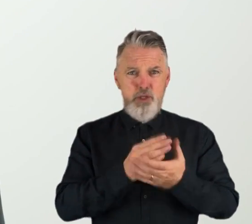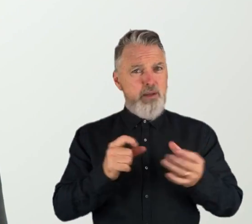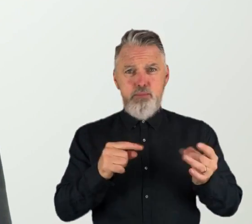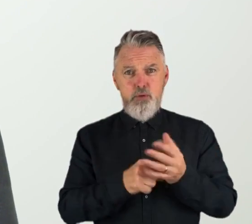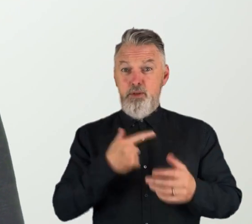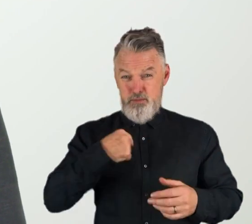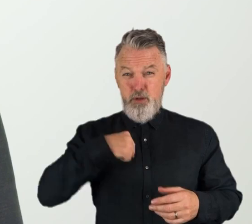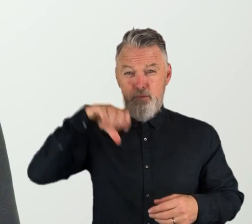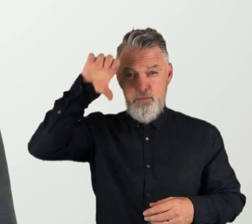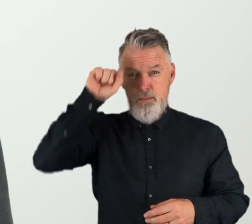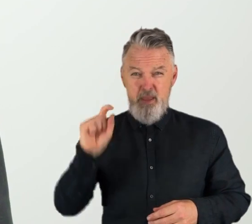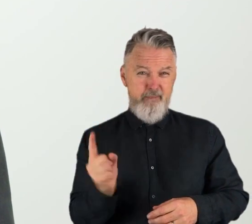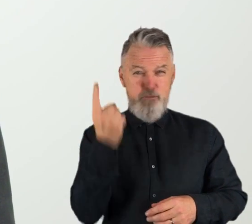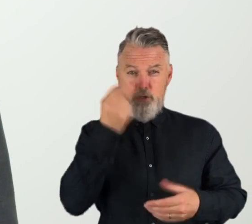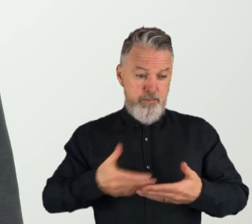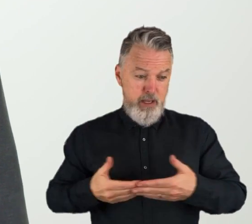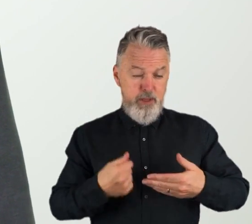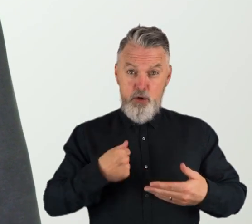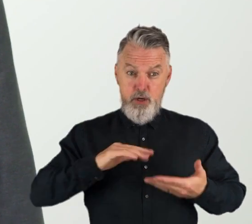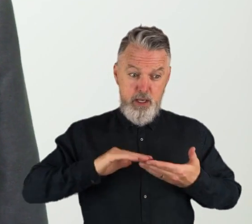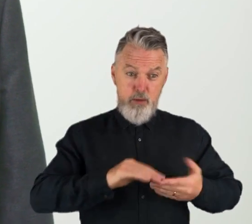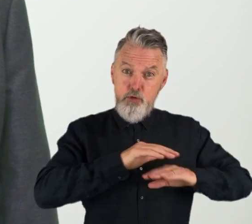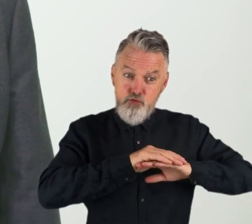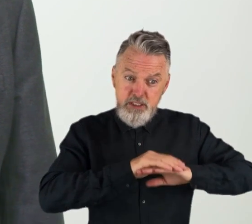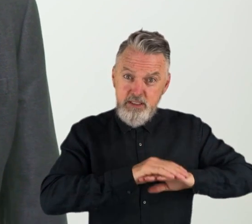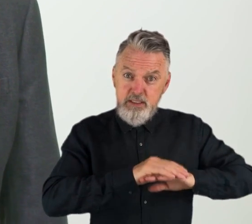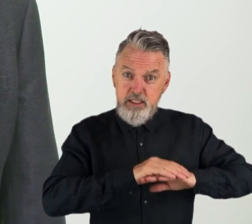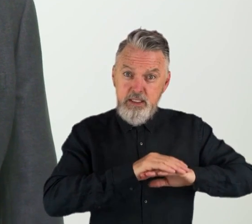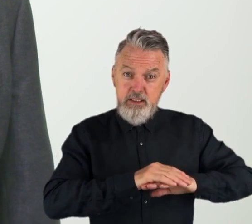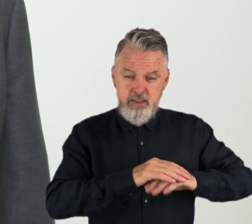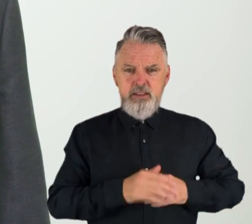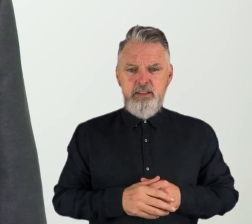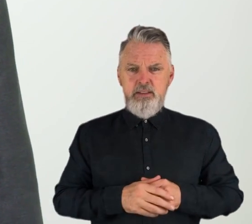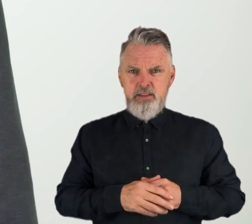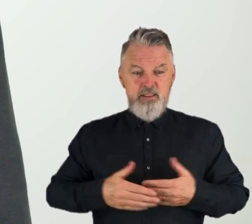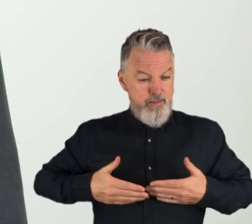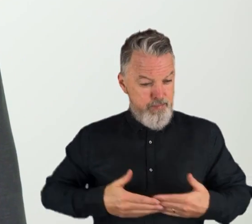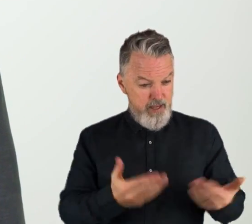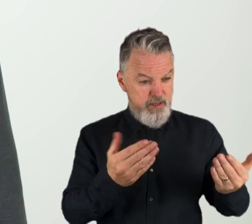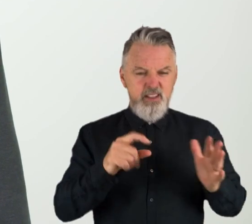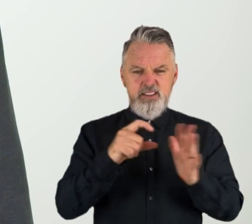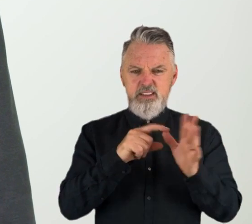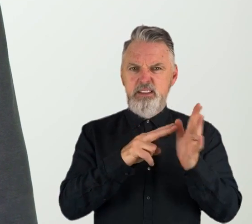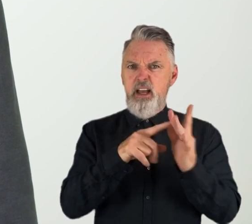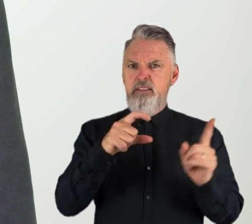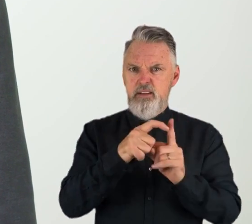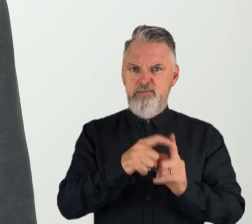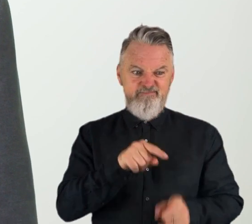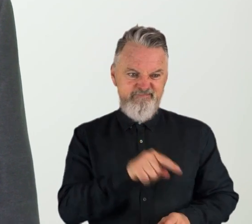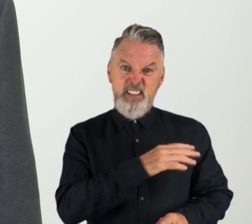recall one of the first babies I helped to resuscitate, a very preterm baby called David. He needed our help to start breathing.